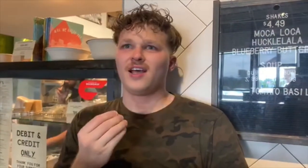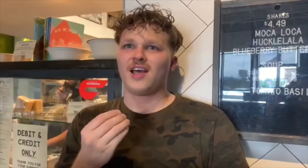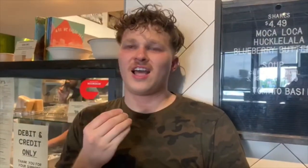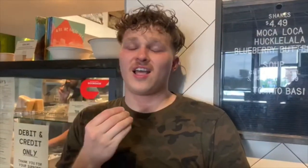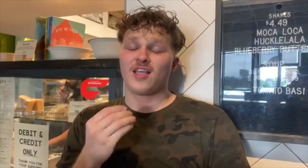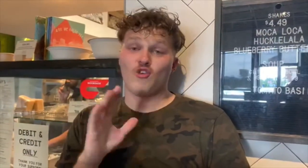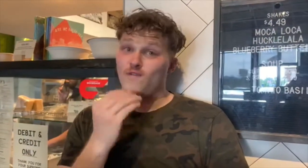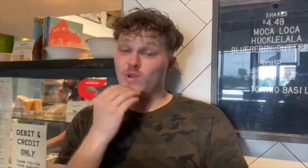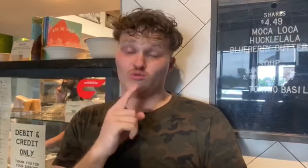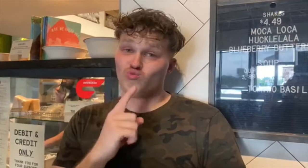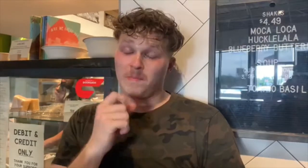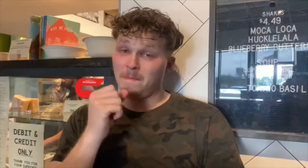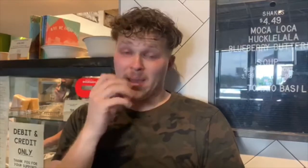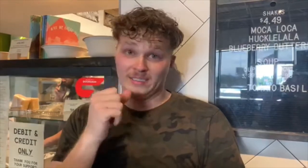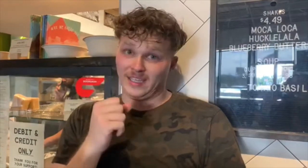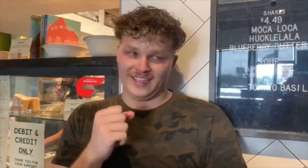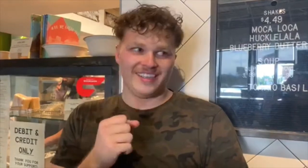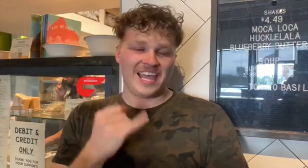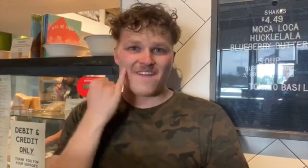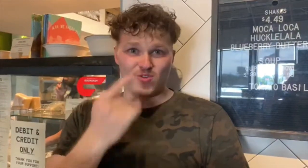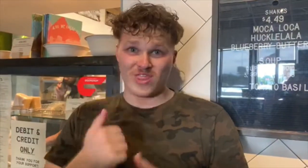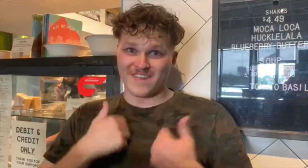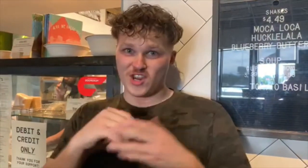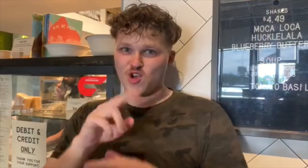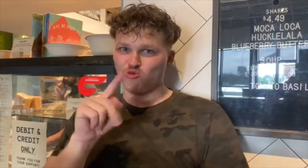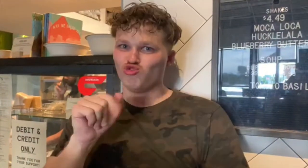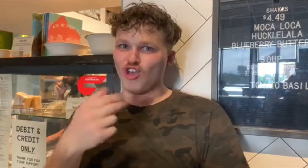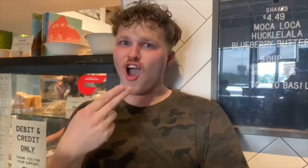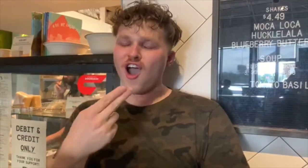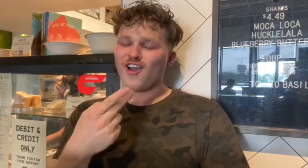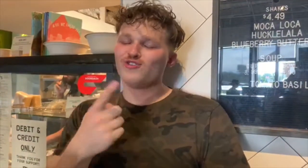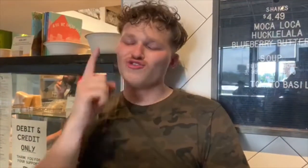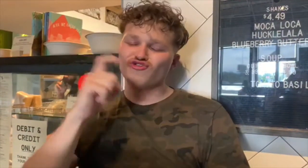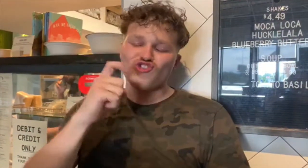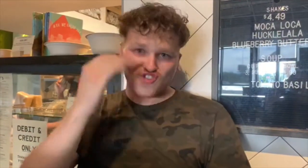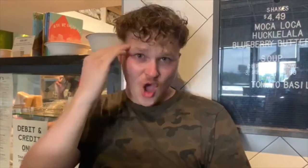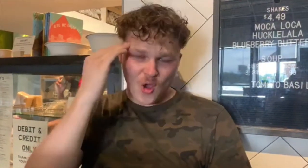And their food is amazing! If you live in Utah, you should know!